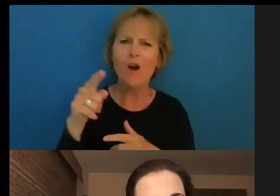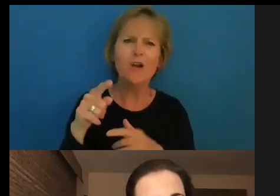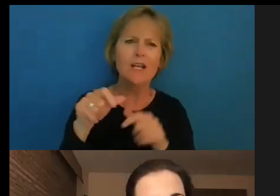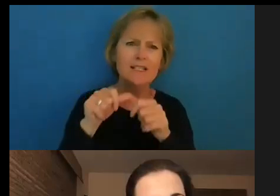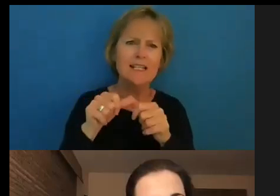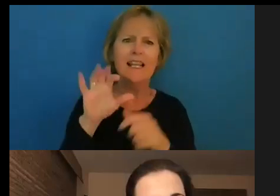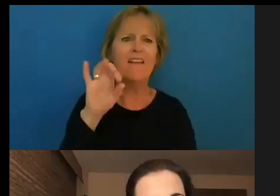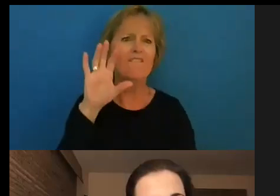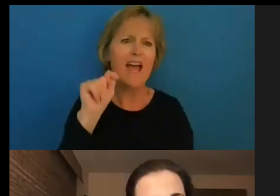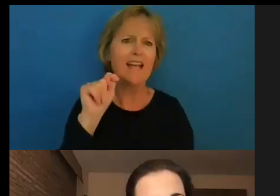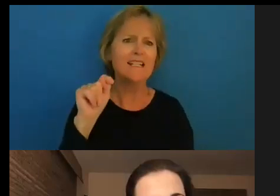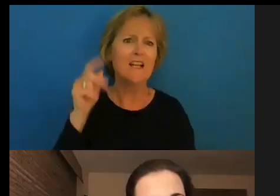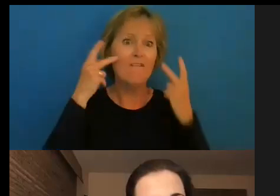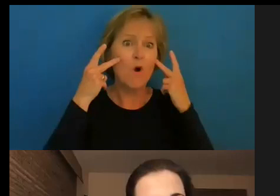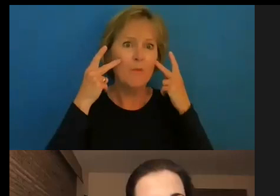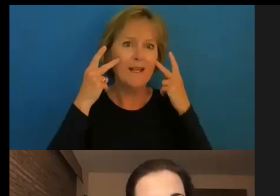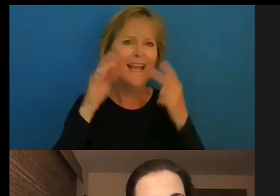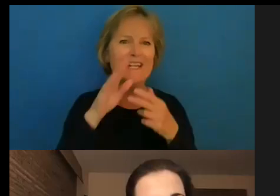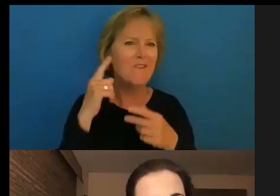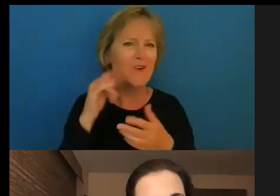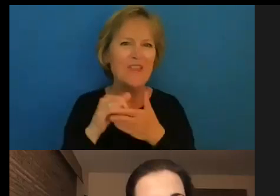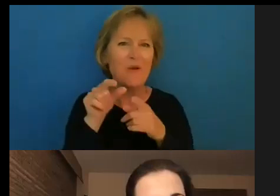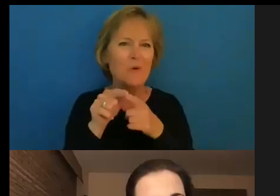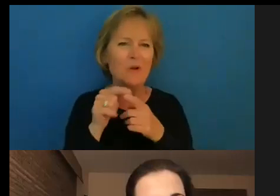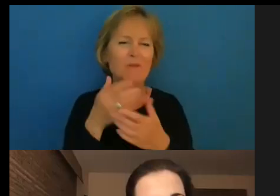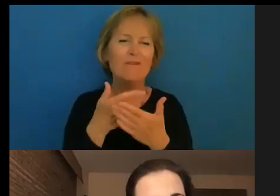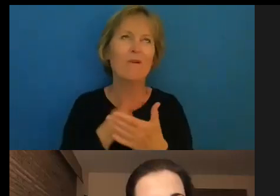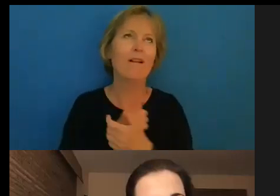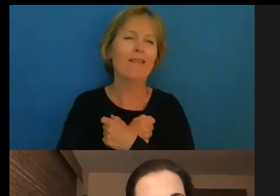I've never heard that word before, I adore it